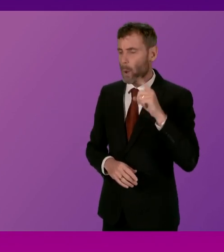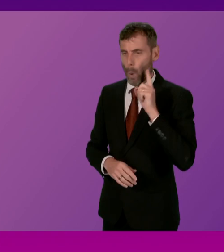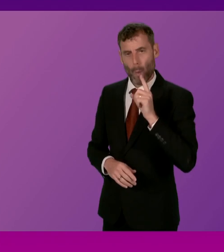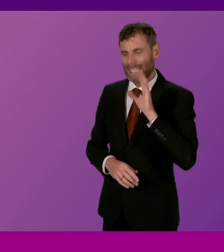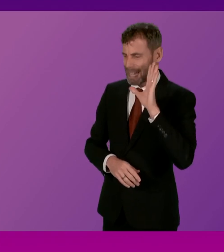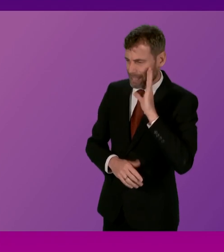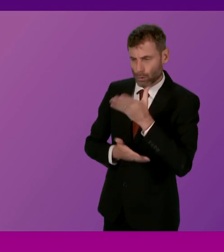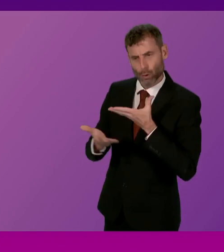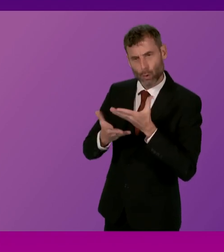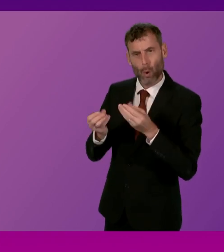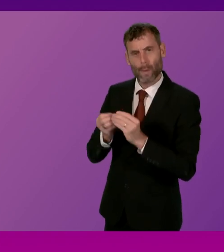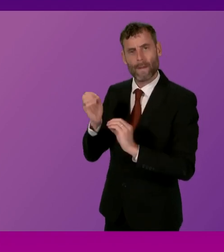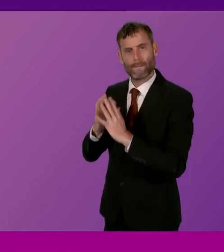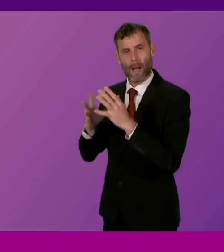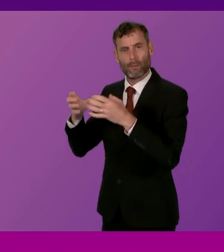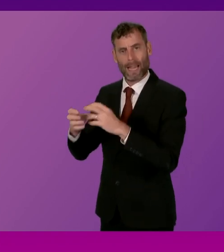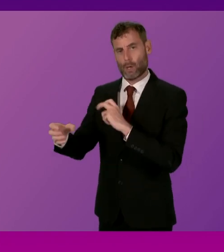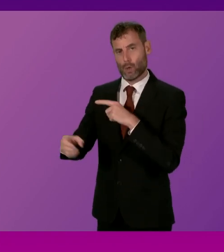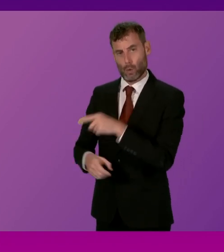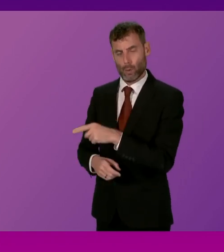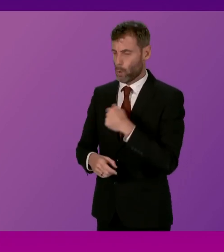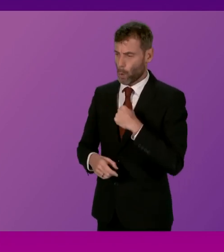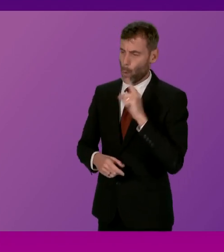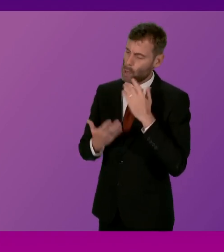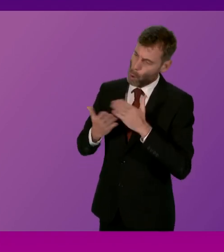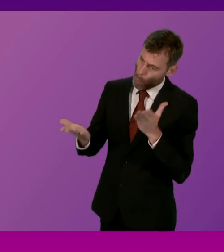Brigades Union when that needs to happen, because, collectively, we all want to ensure